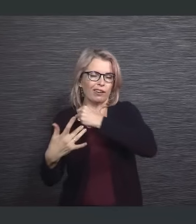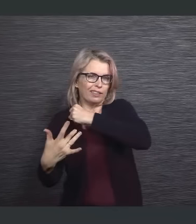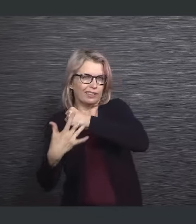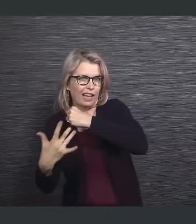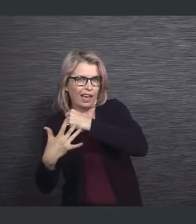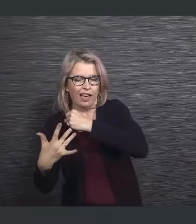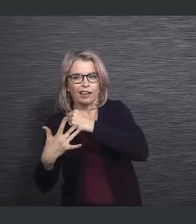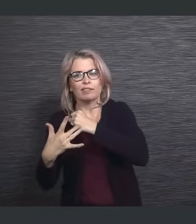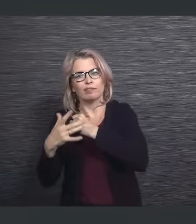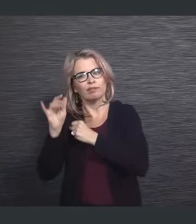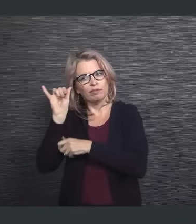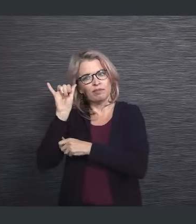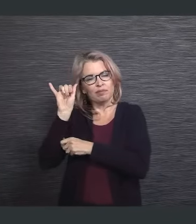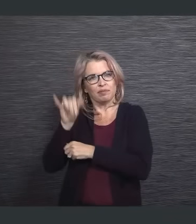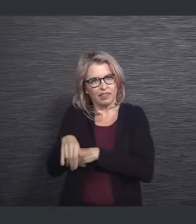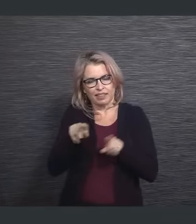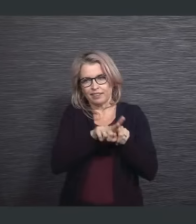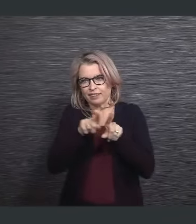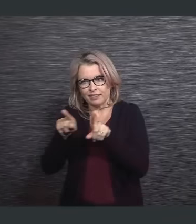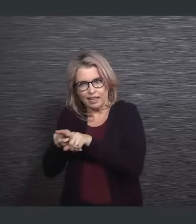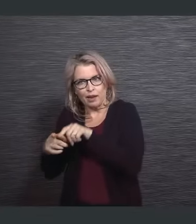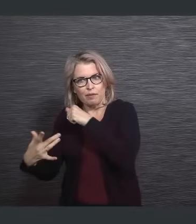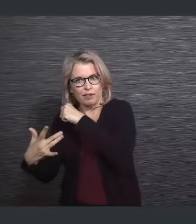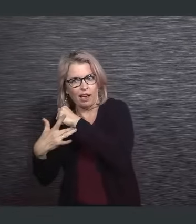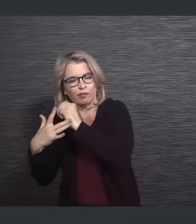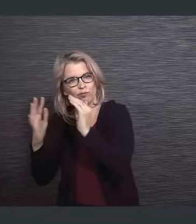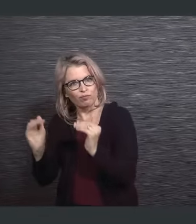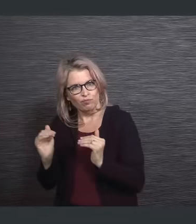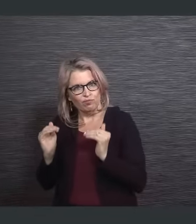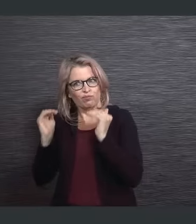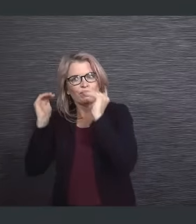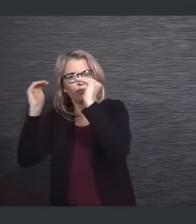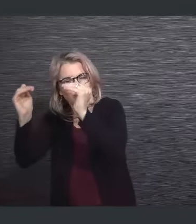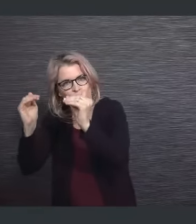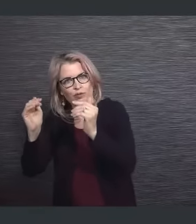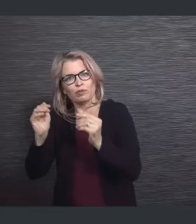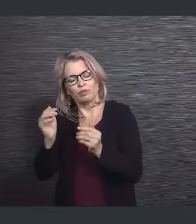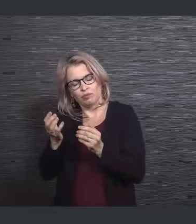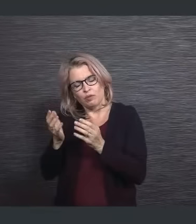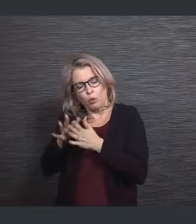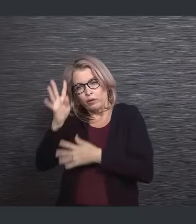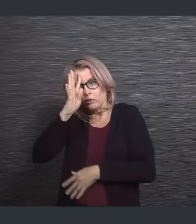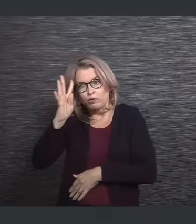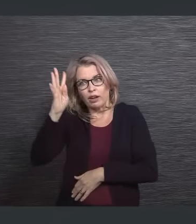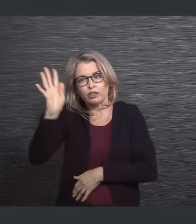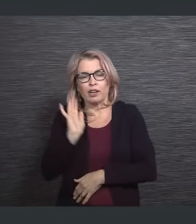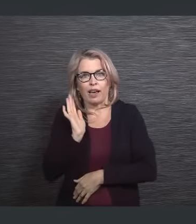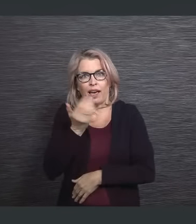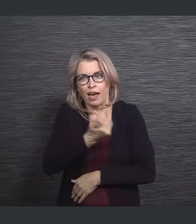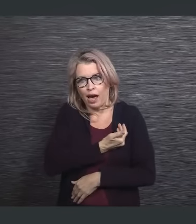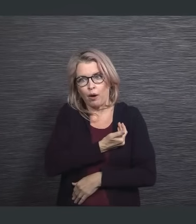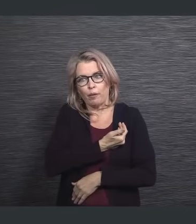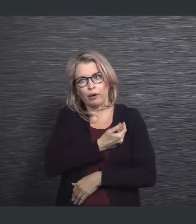by these same technological advancements, allowing the creation of an evolved space.